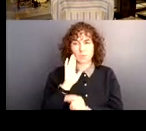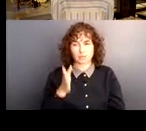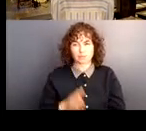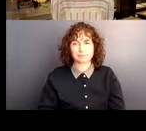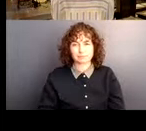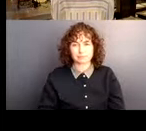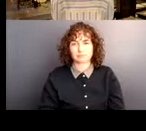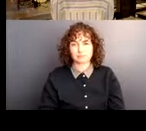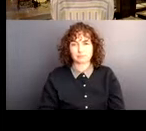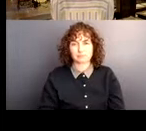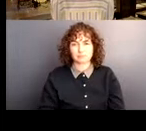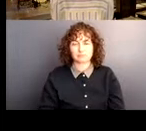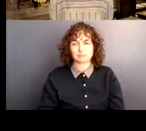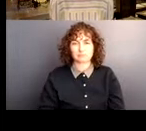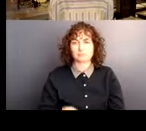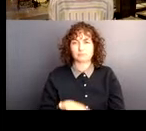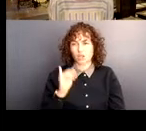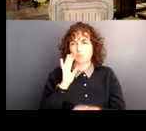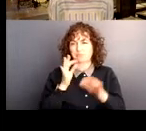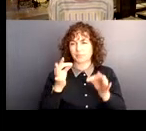that you can change that in your own classroom.